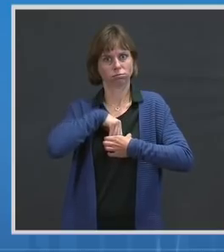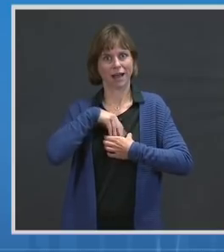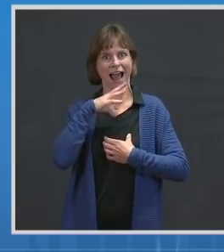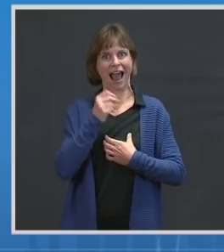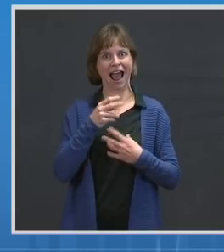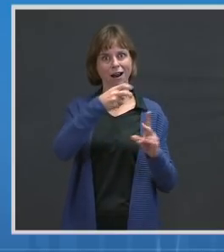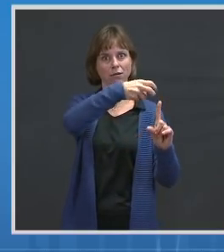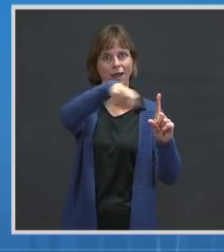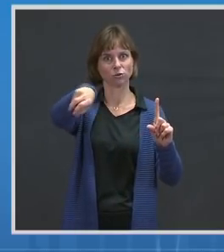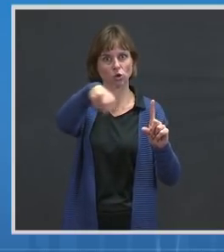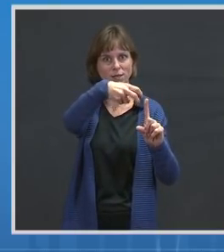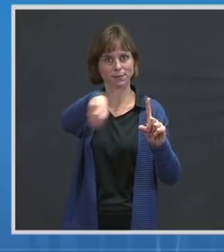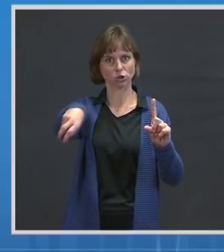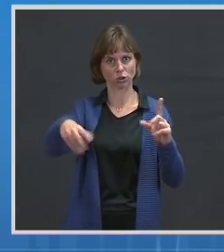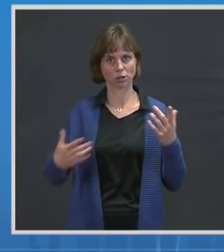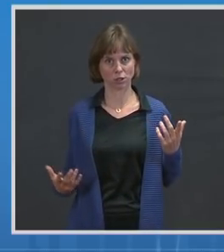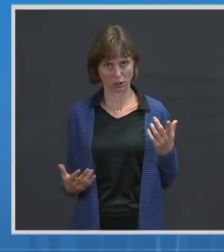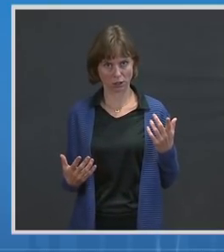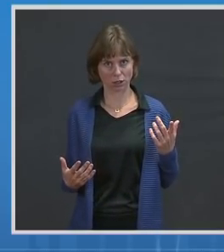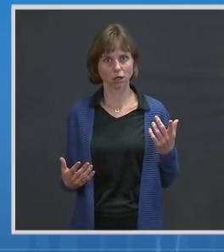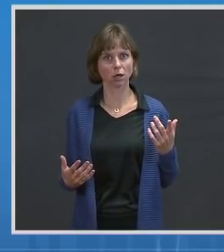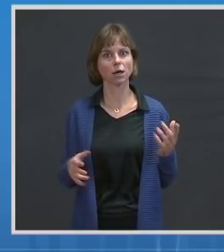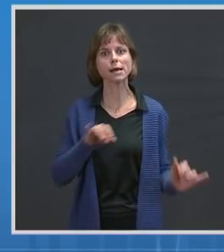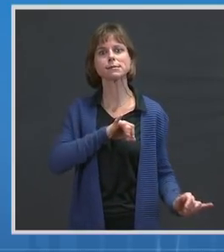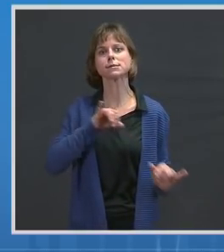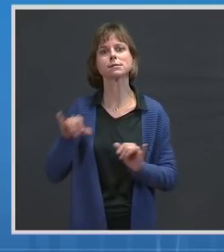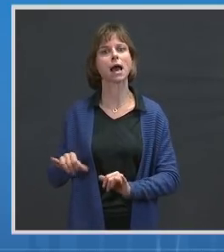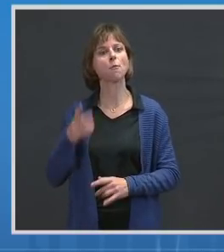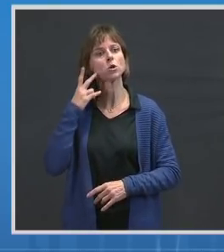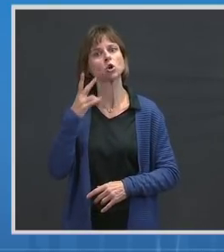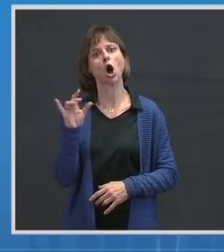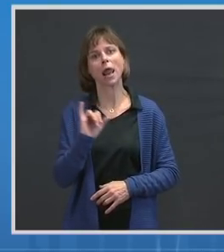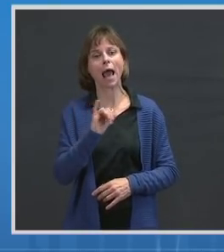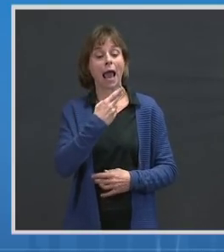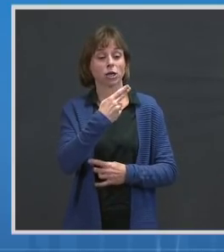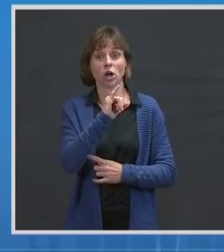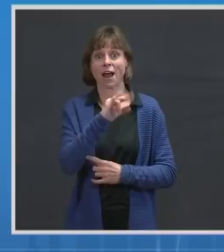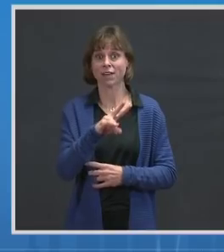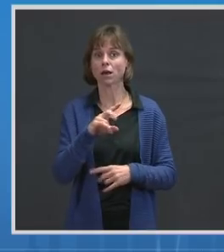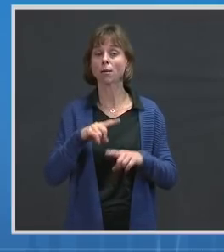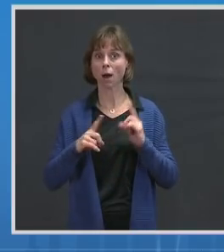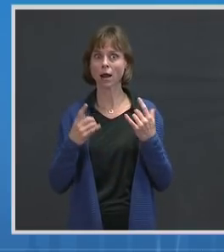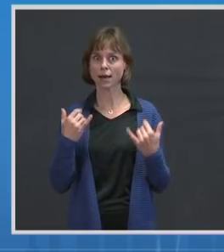very much the same as what we've seen in diseases like HIV, only now it's in the nasopharynx.